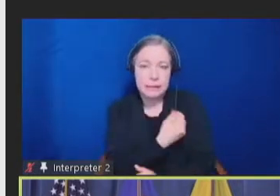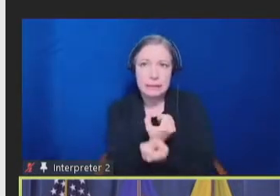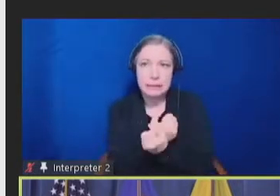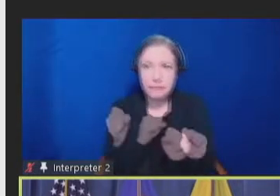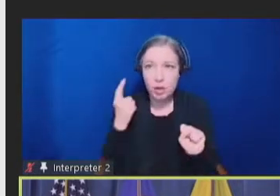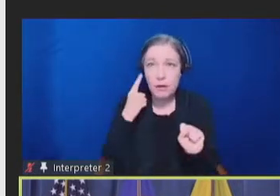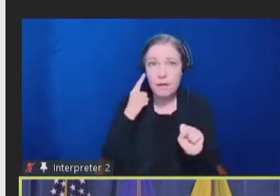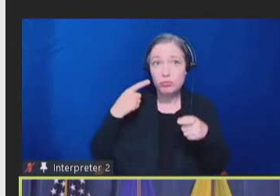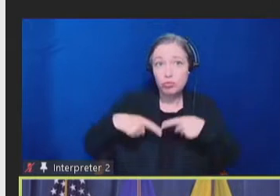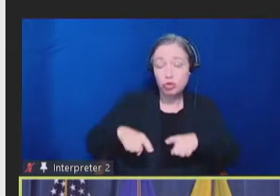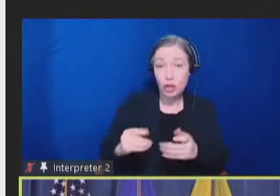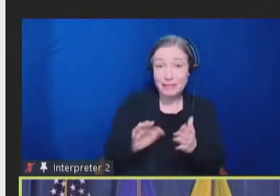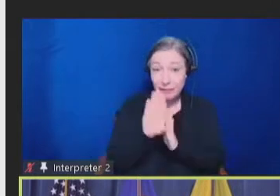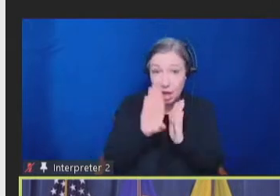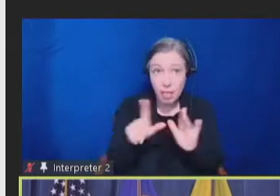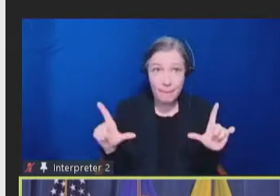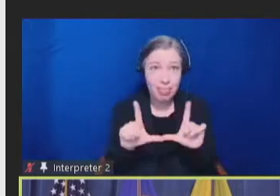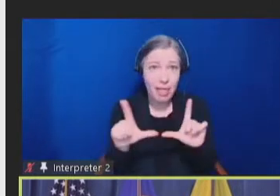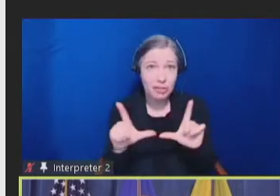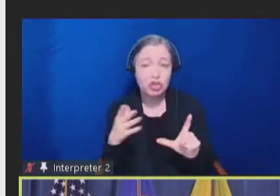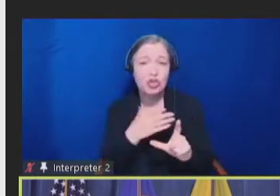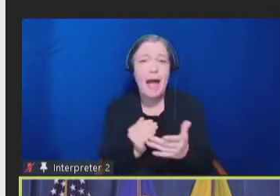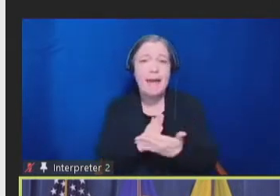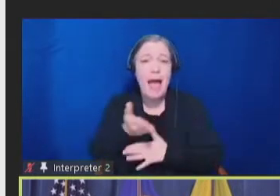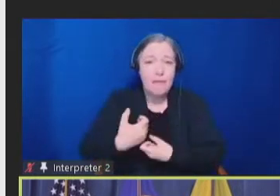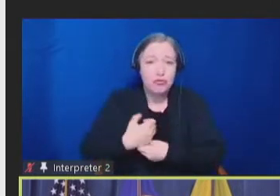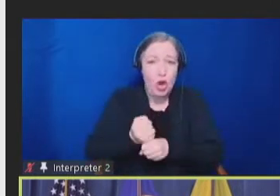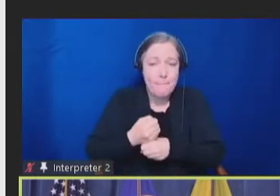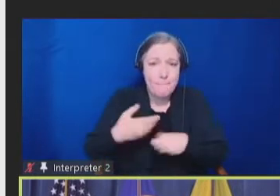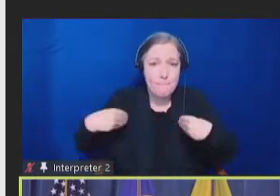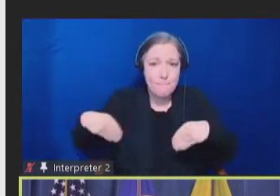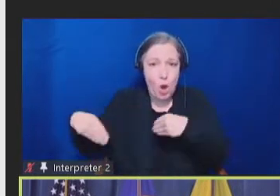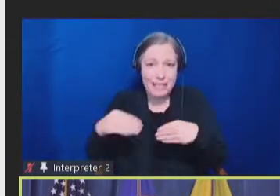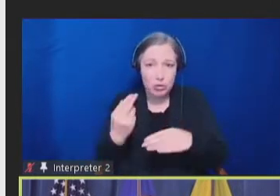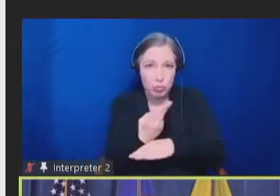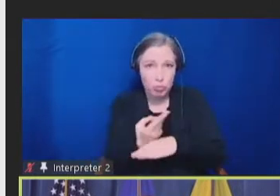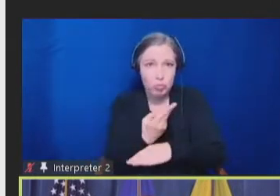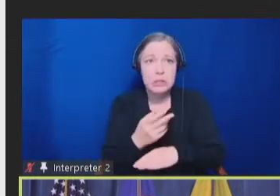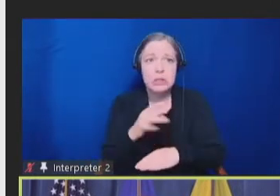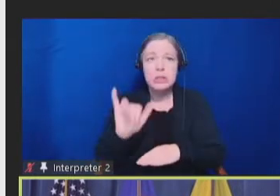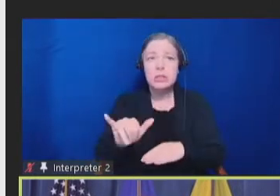Our ask was also to make recommendations to address current and emerging vaccine safety